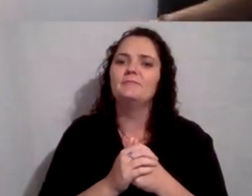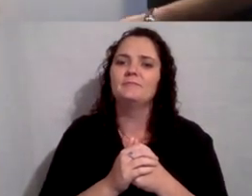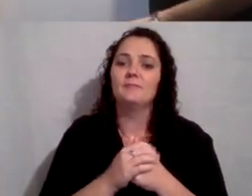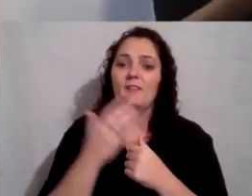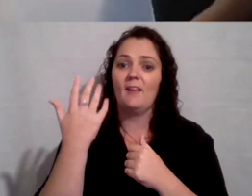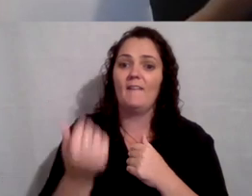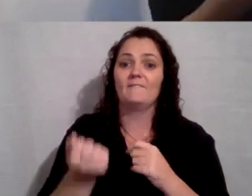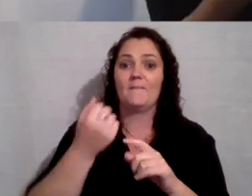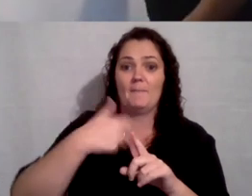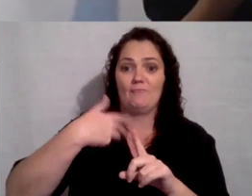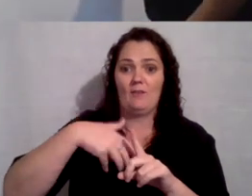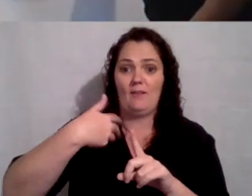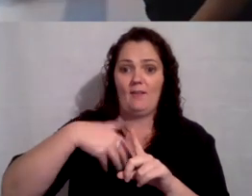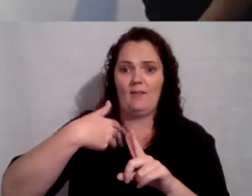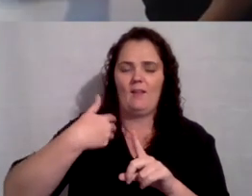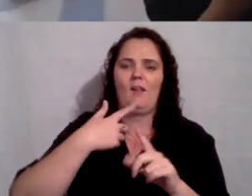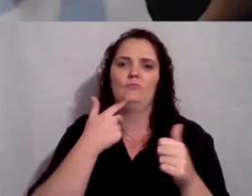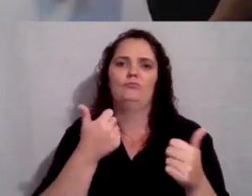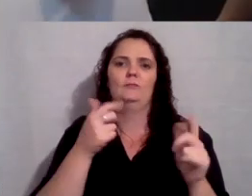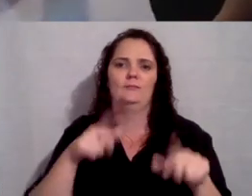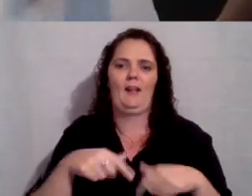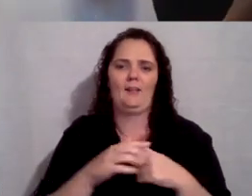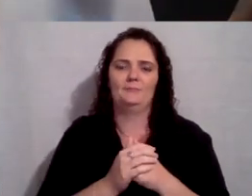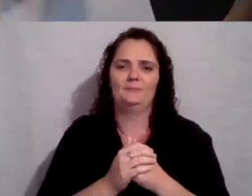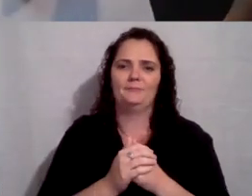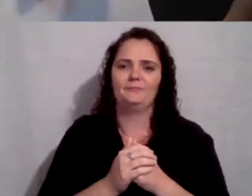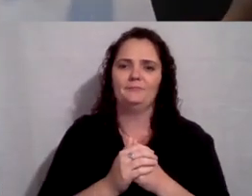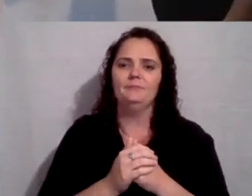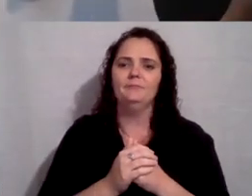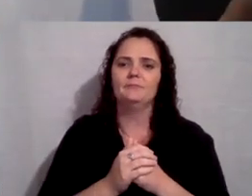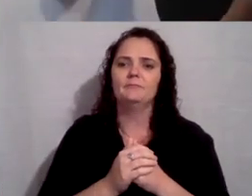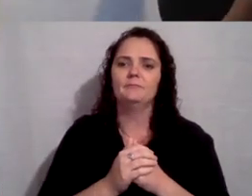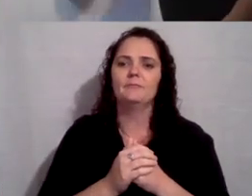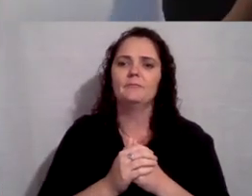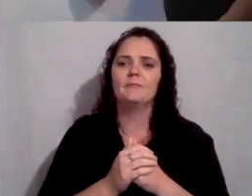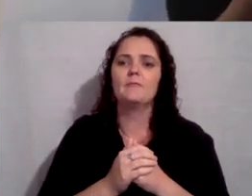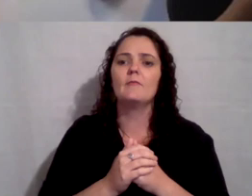like that grey field to draw on, you're ready to go. Now these drawings do take a little bit longer,